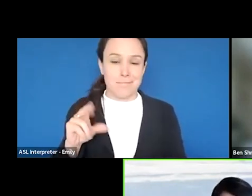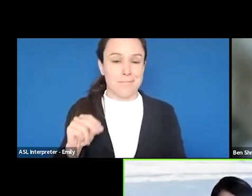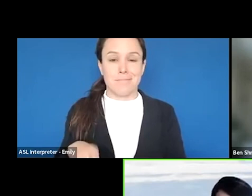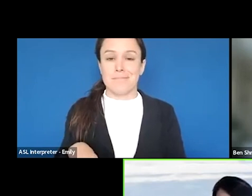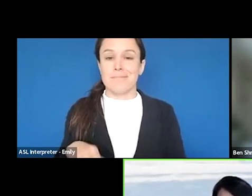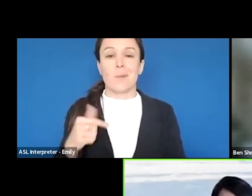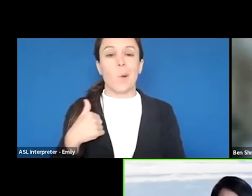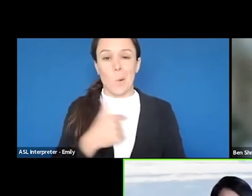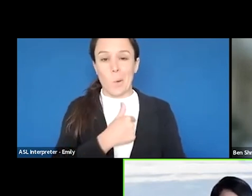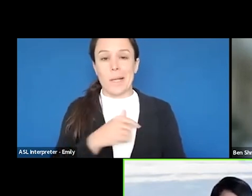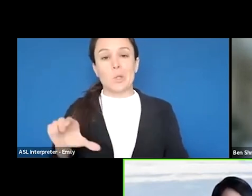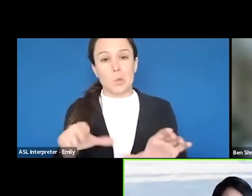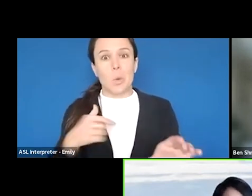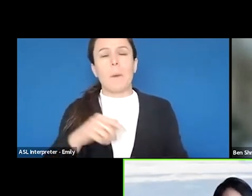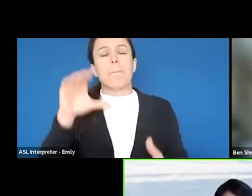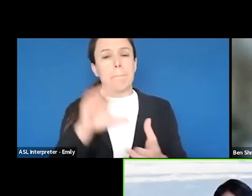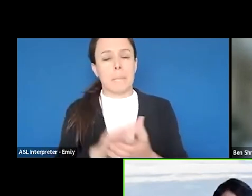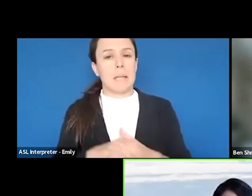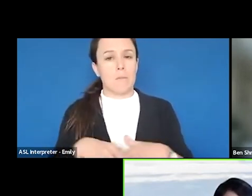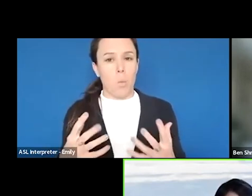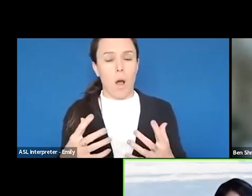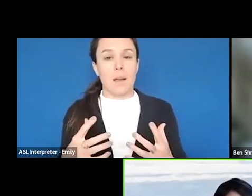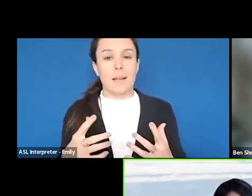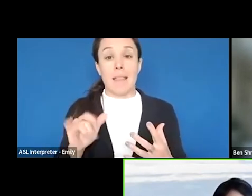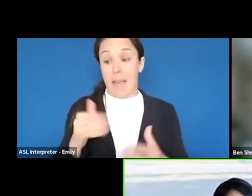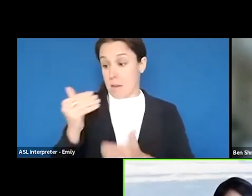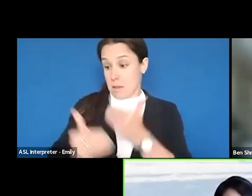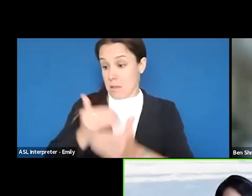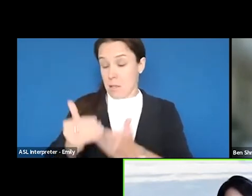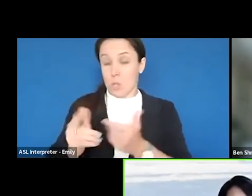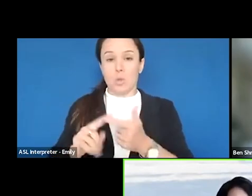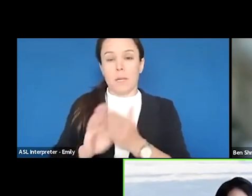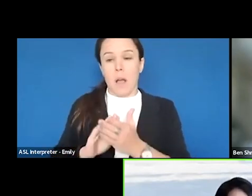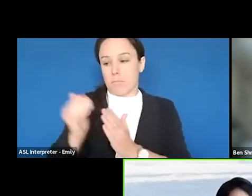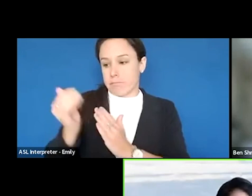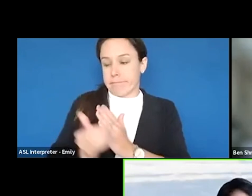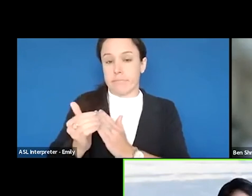doing what we believe in is that we go to automate this process of binding natural language into